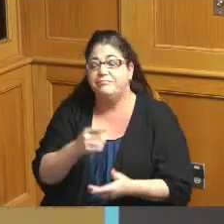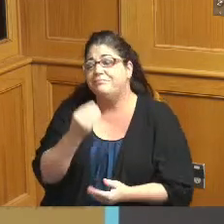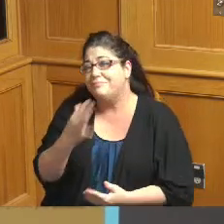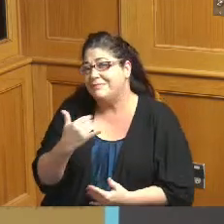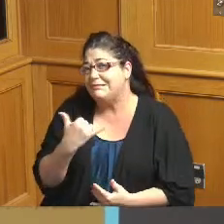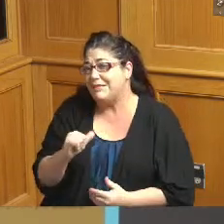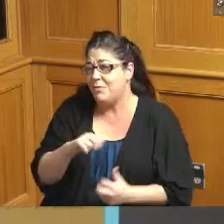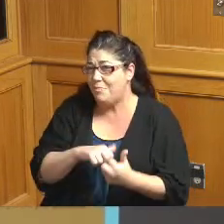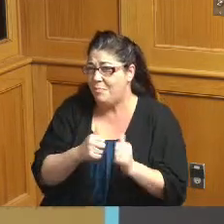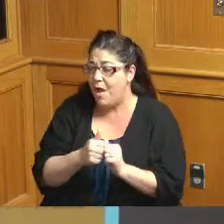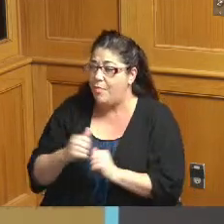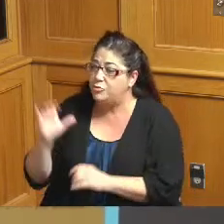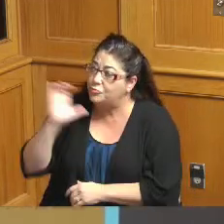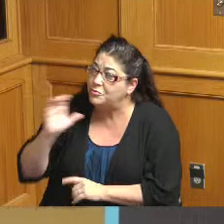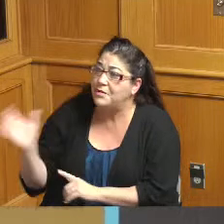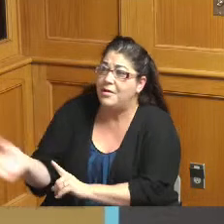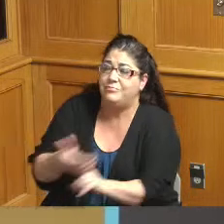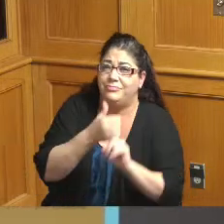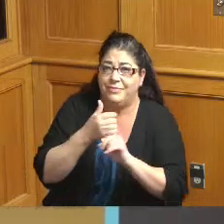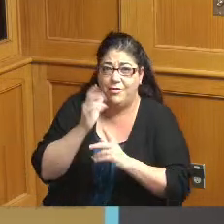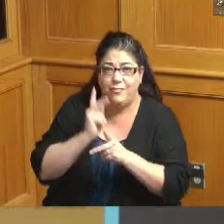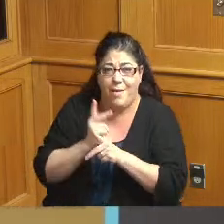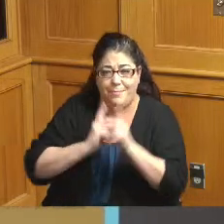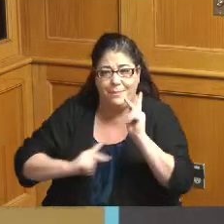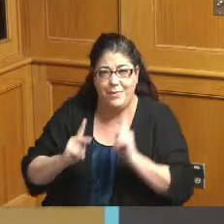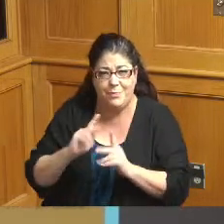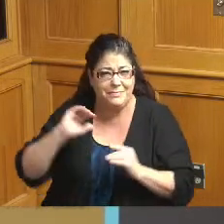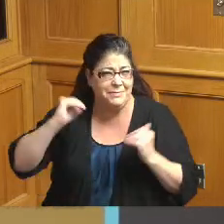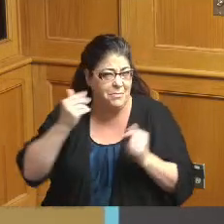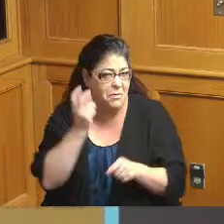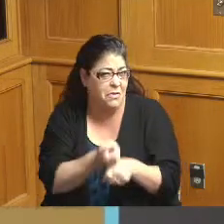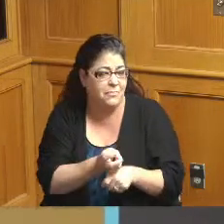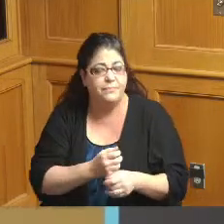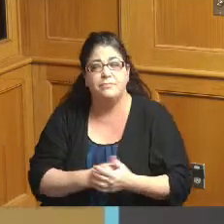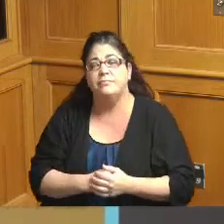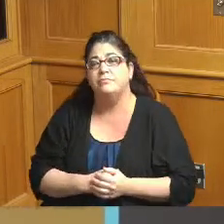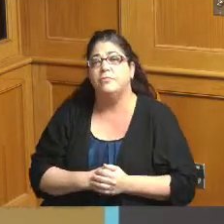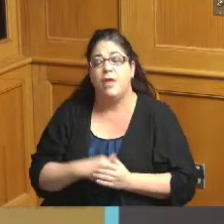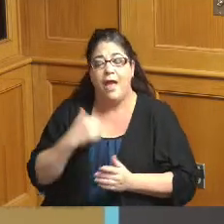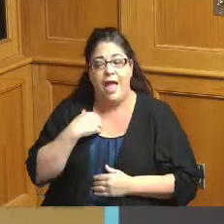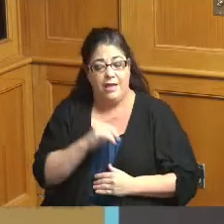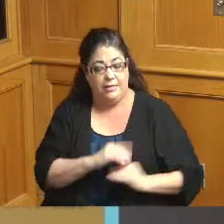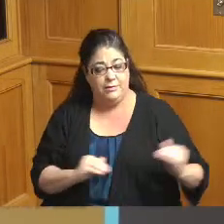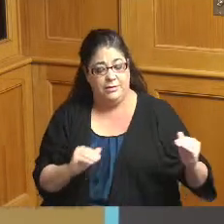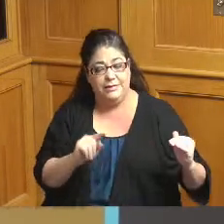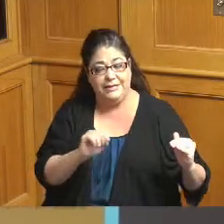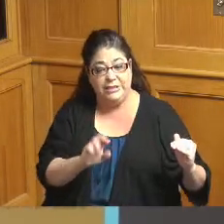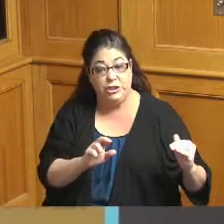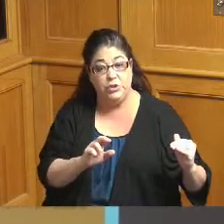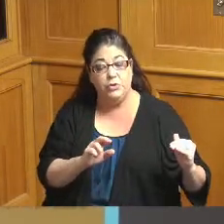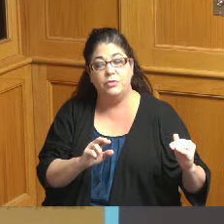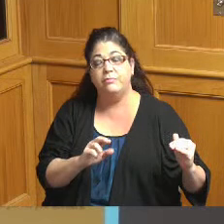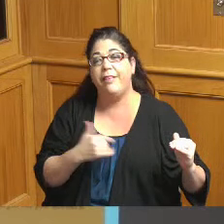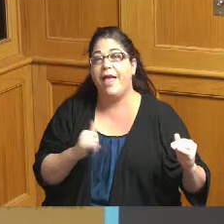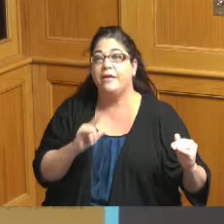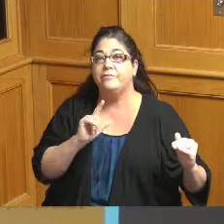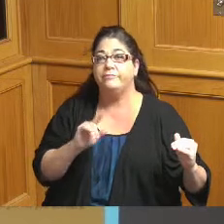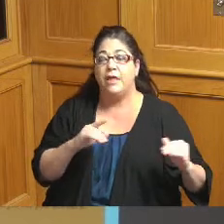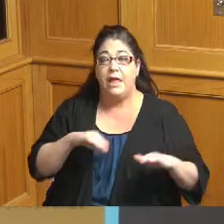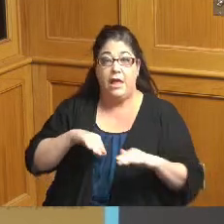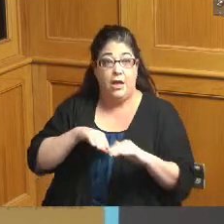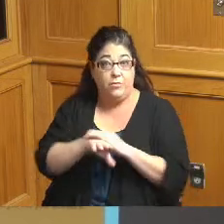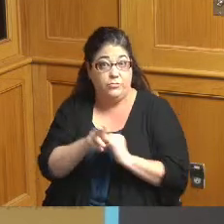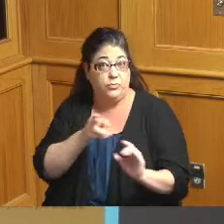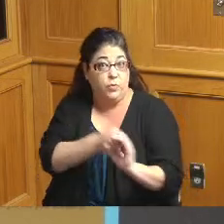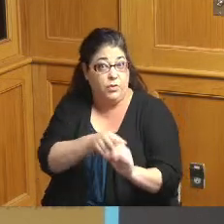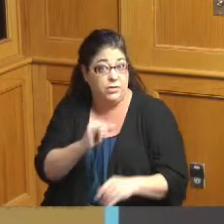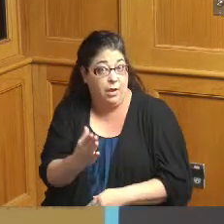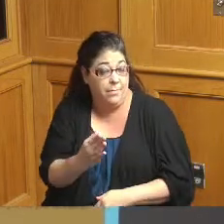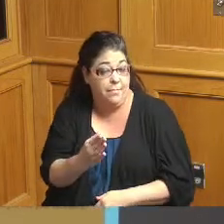people in the door at that rate and we did a tiered approach so it's 20 on Entry 22 after